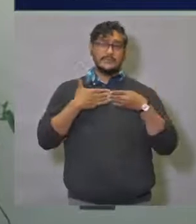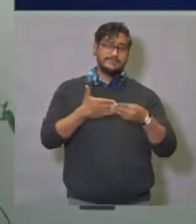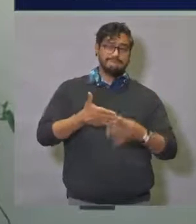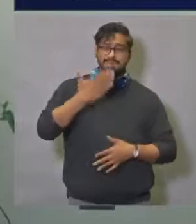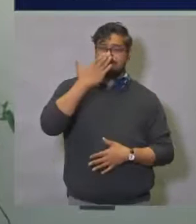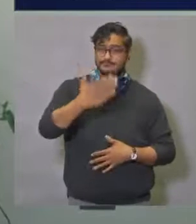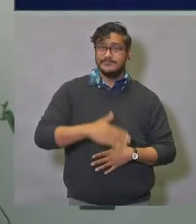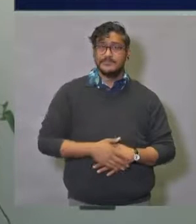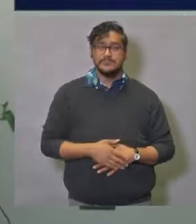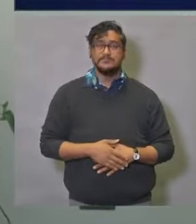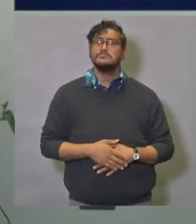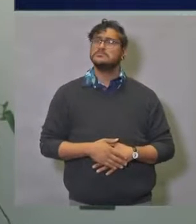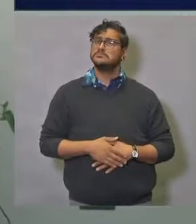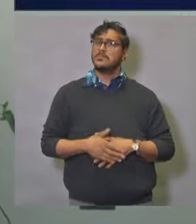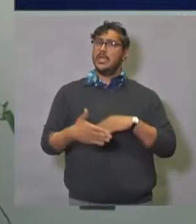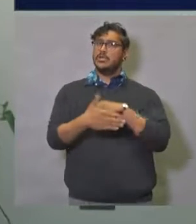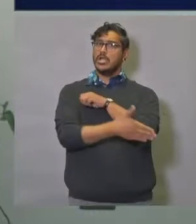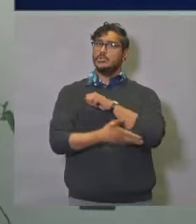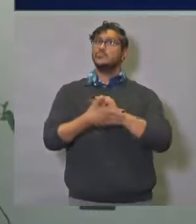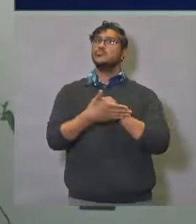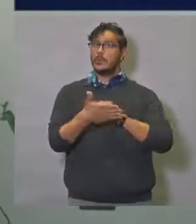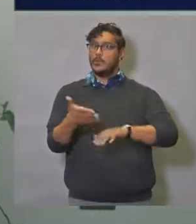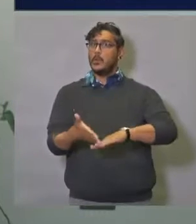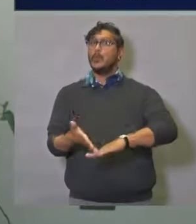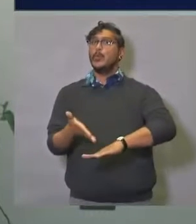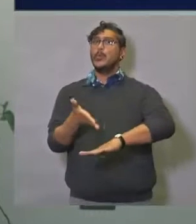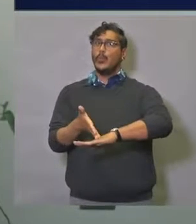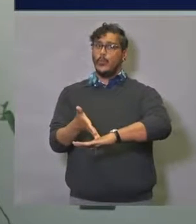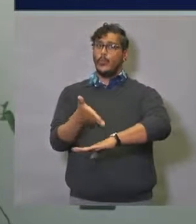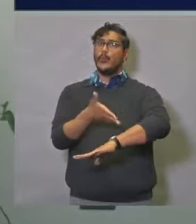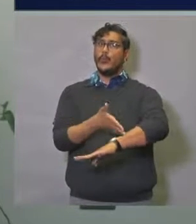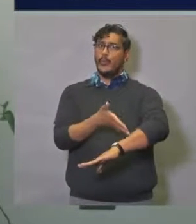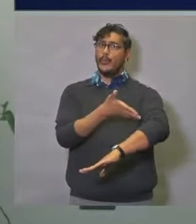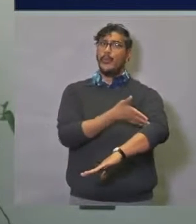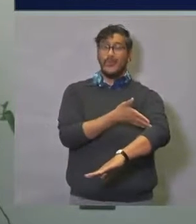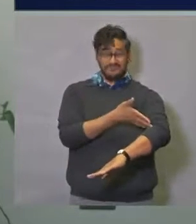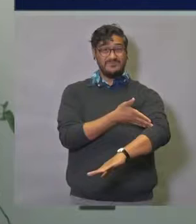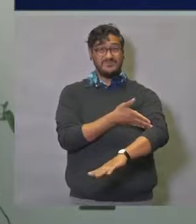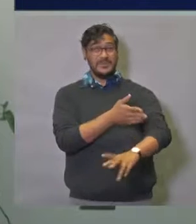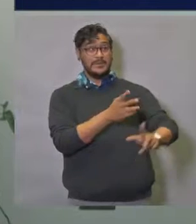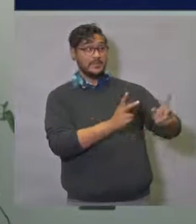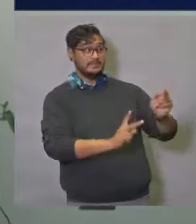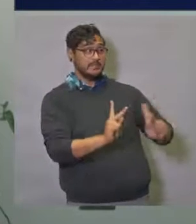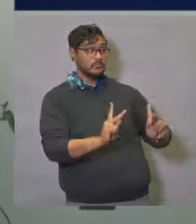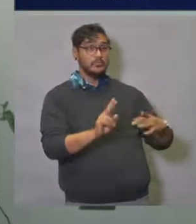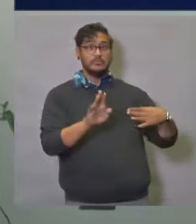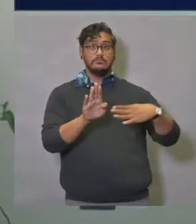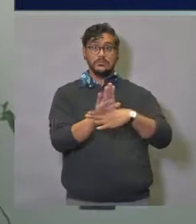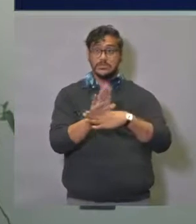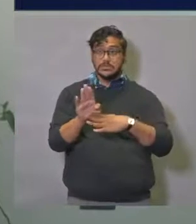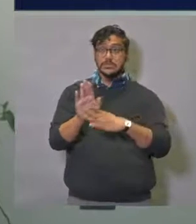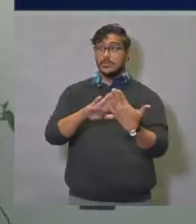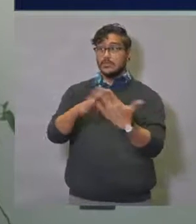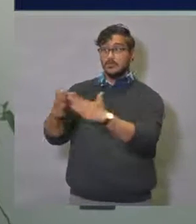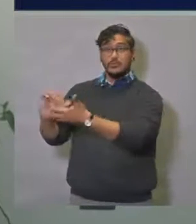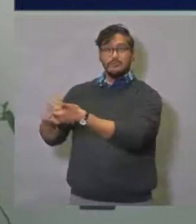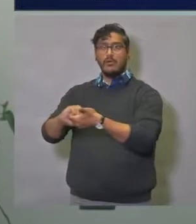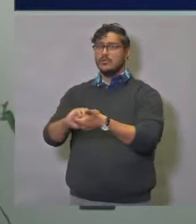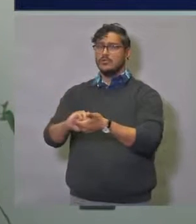BARBARA FERRER. THANK YOU. OUR COUNTRY IS MAKING GREAT